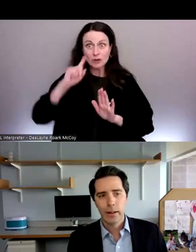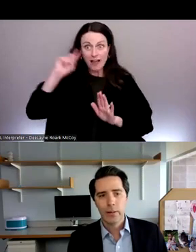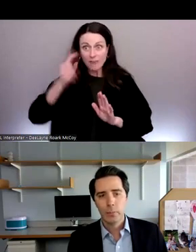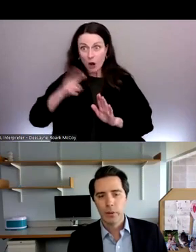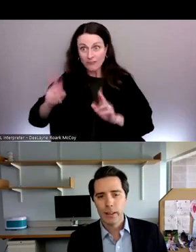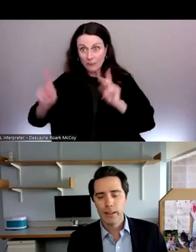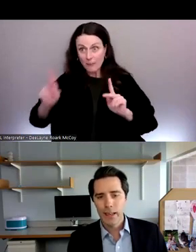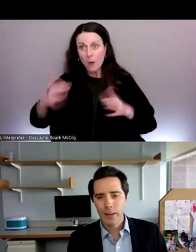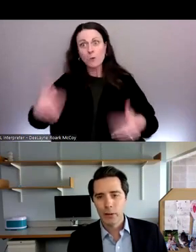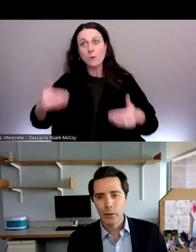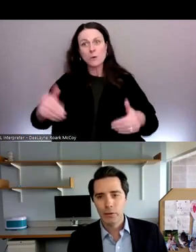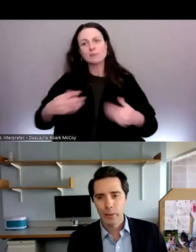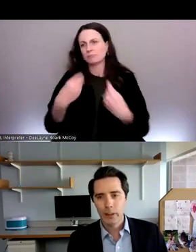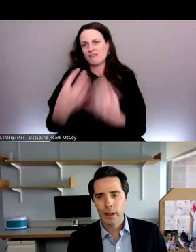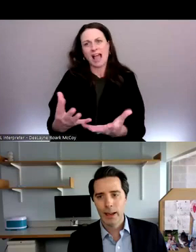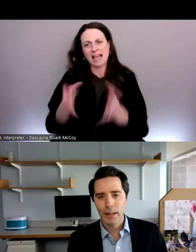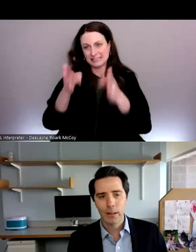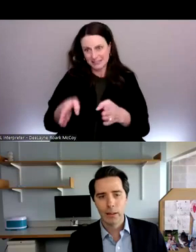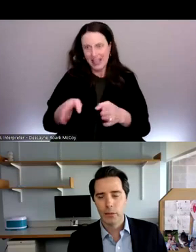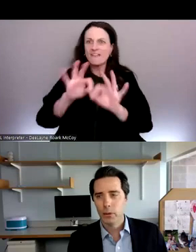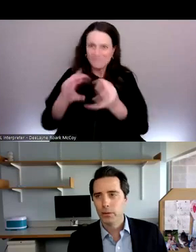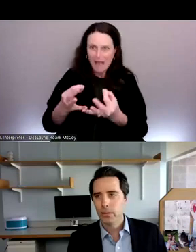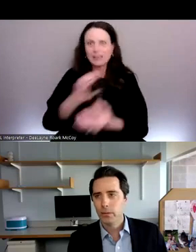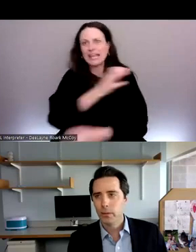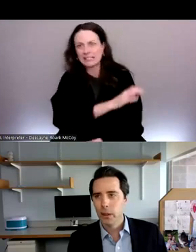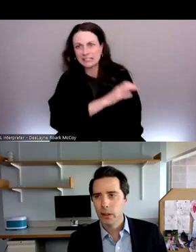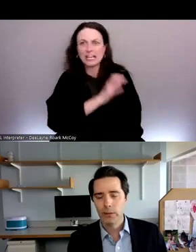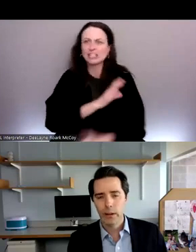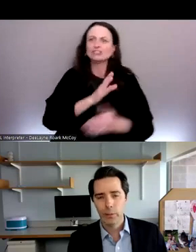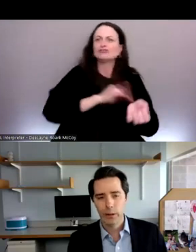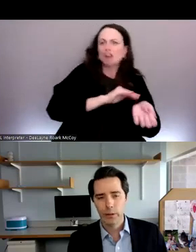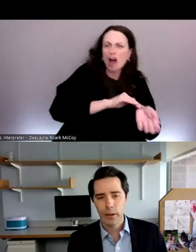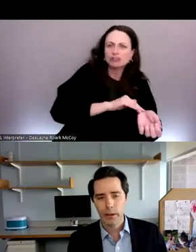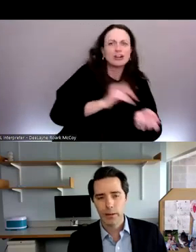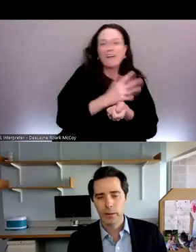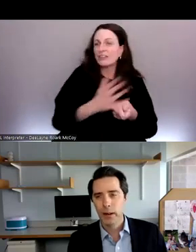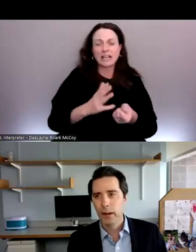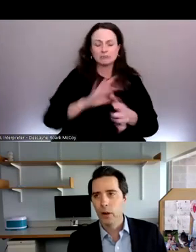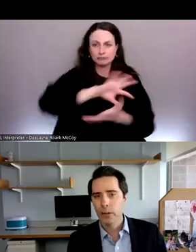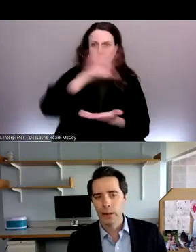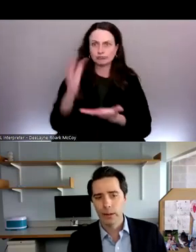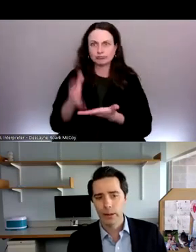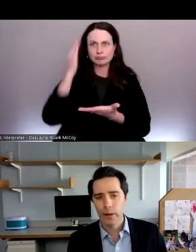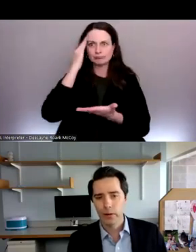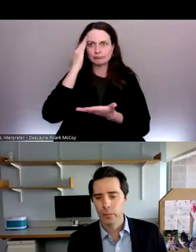it provides the individual family and the clinician with tons of valuable